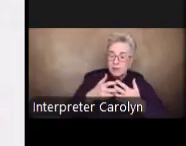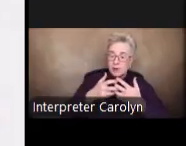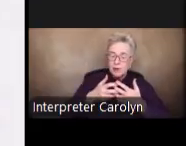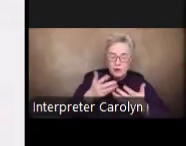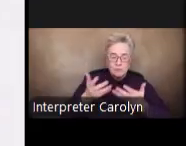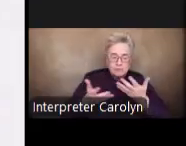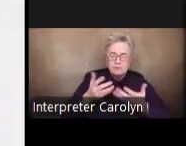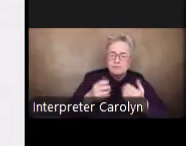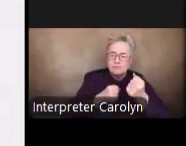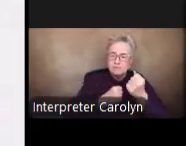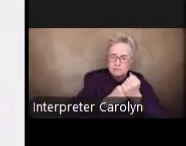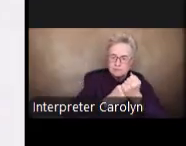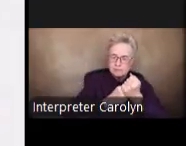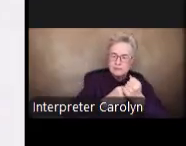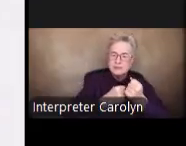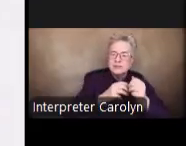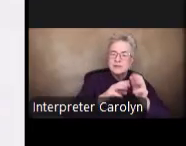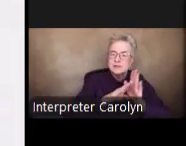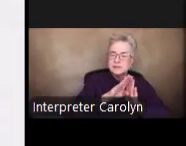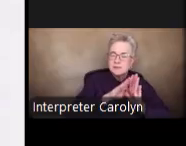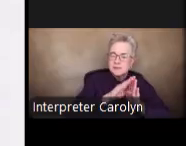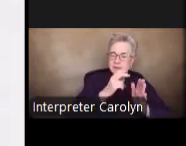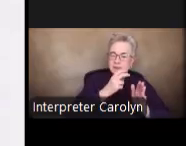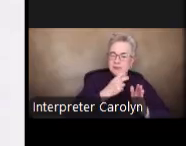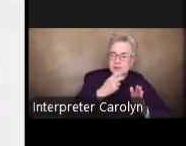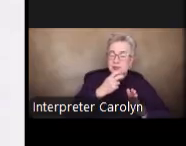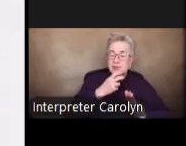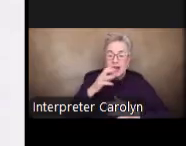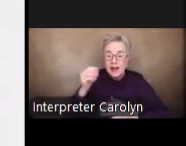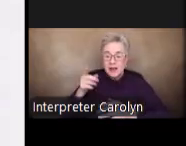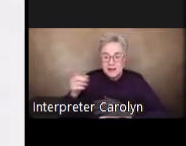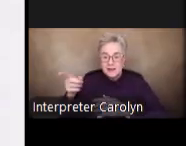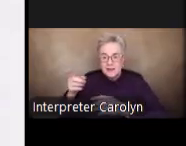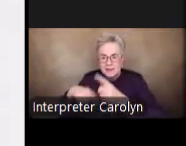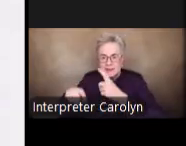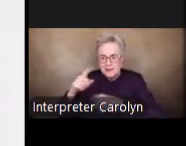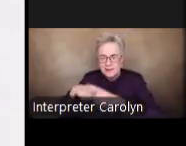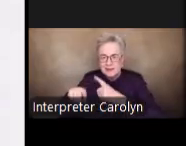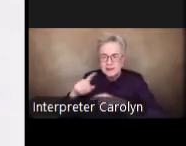articulation and sign formation. So essentially, OTs, you're